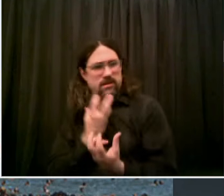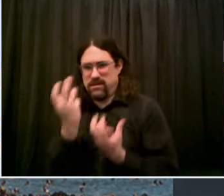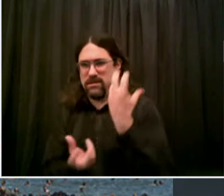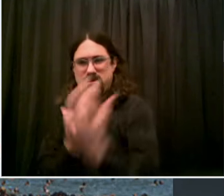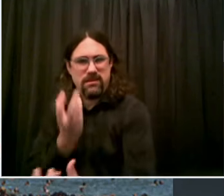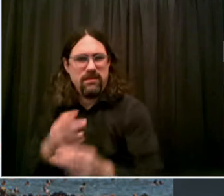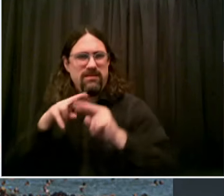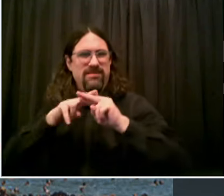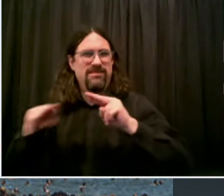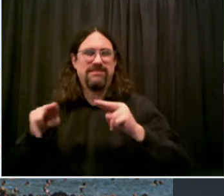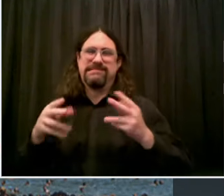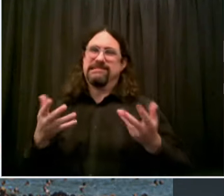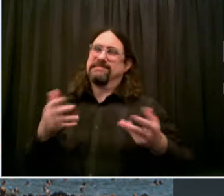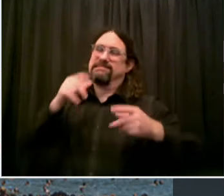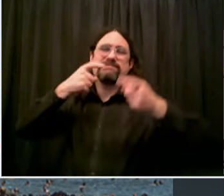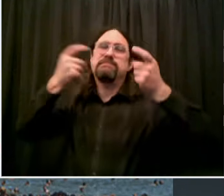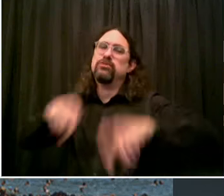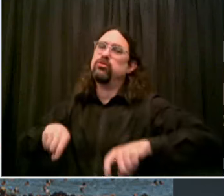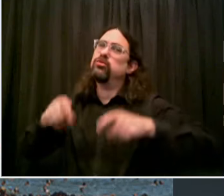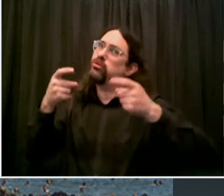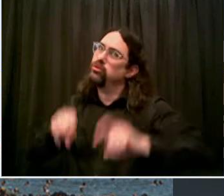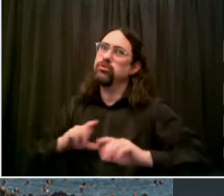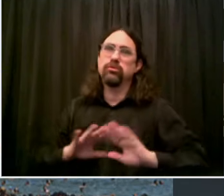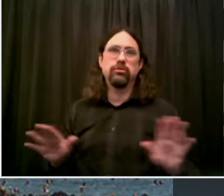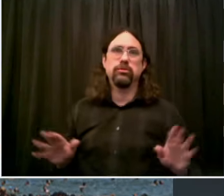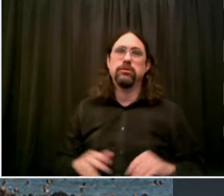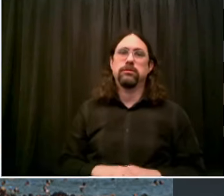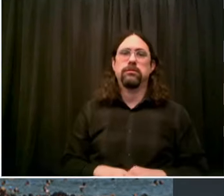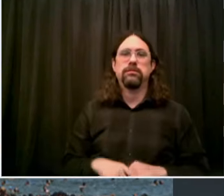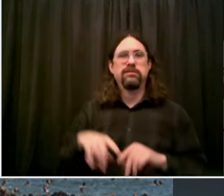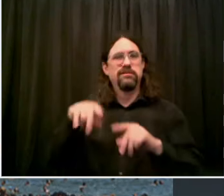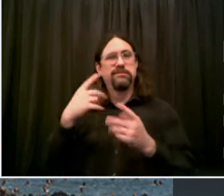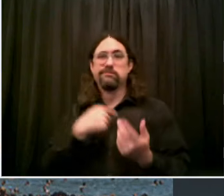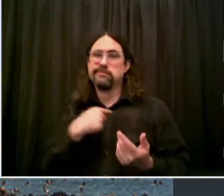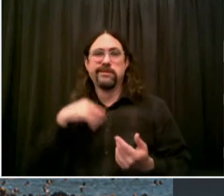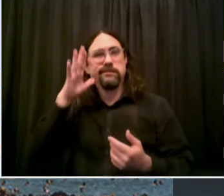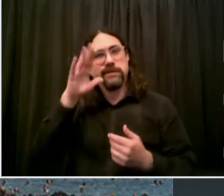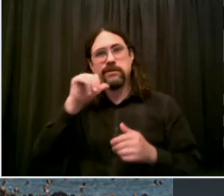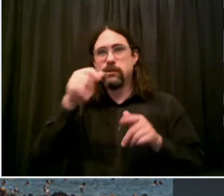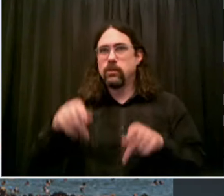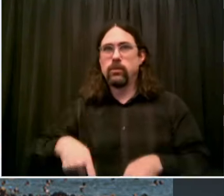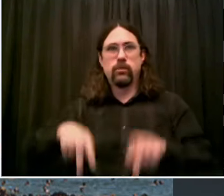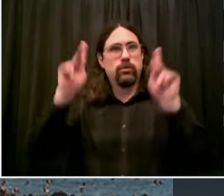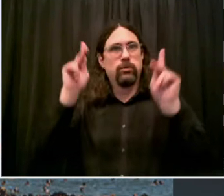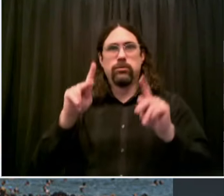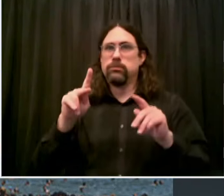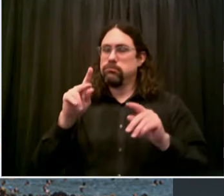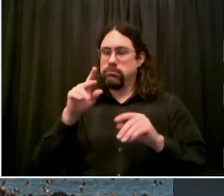BE SWIMMING. IT WILL NOT BE ALLOWED. THERE WILL NOT BE LIFEGUARDS ON